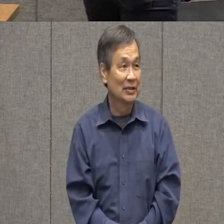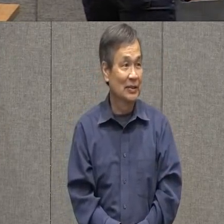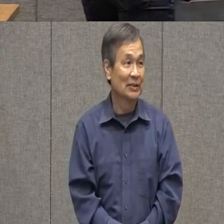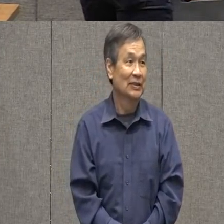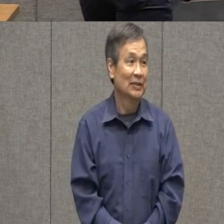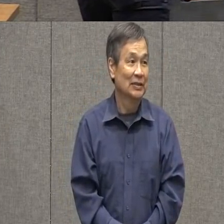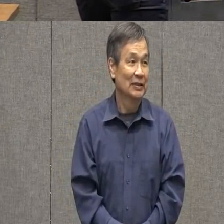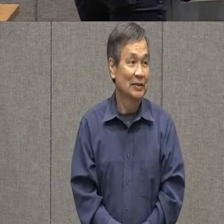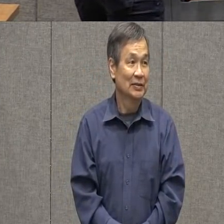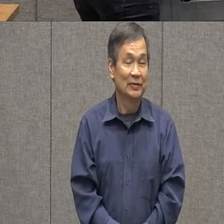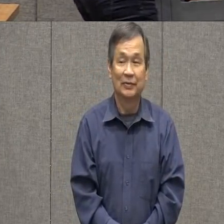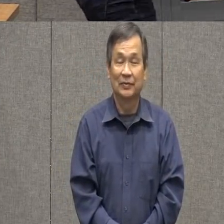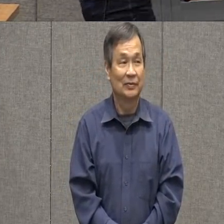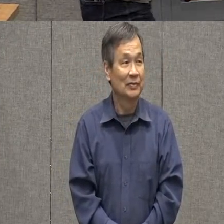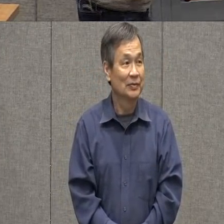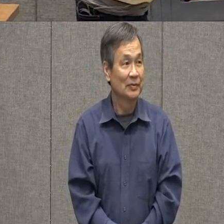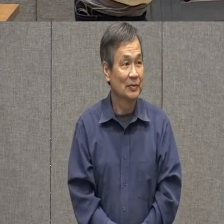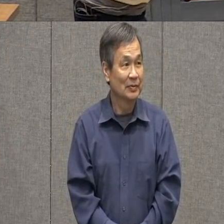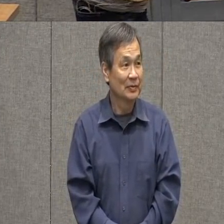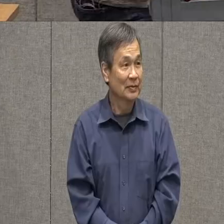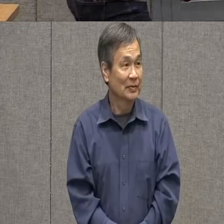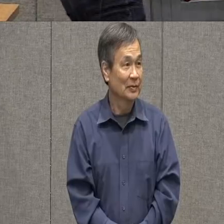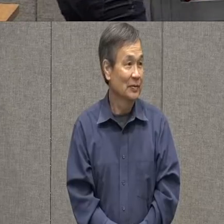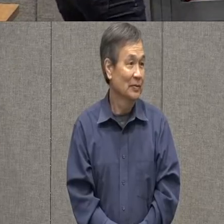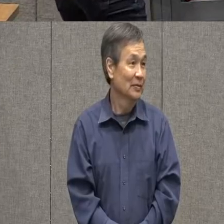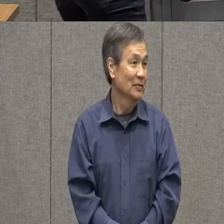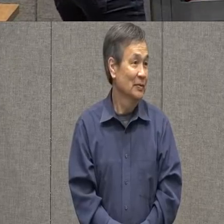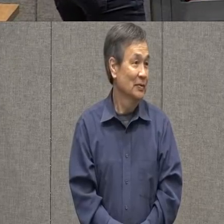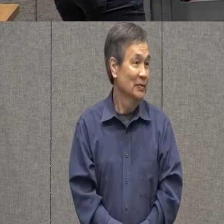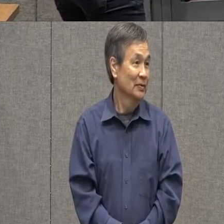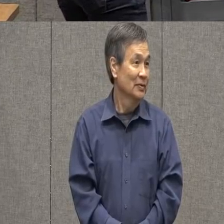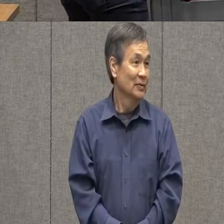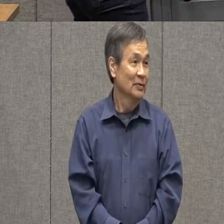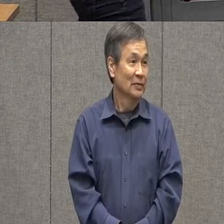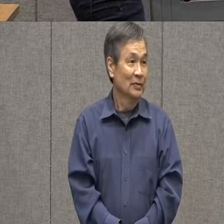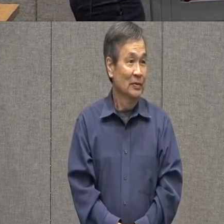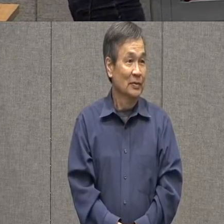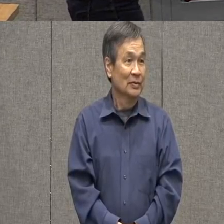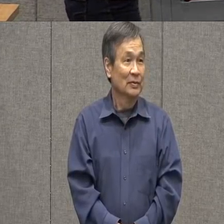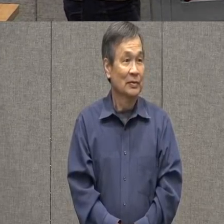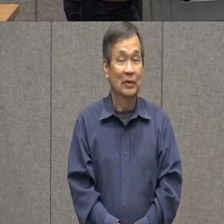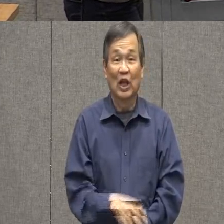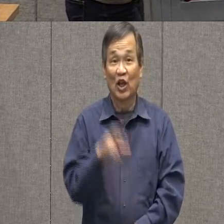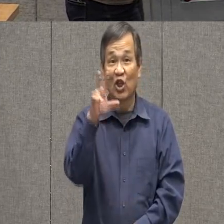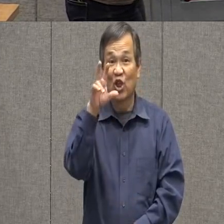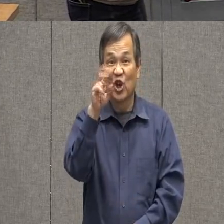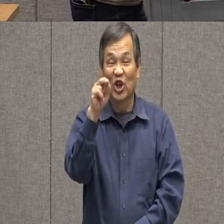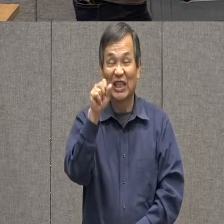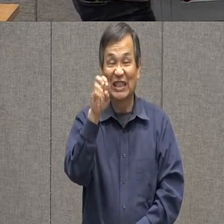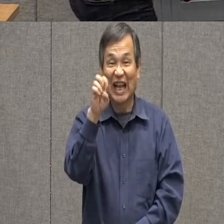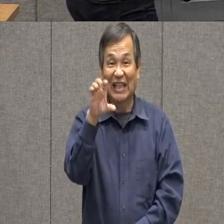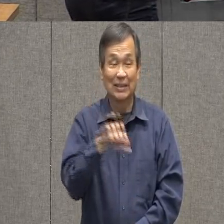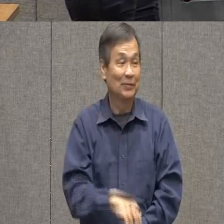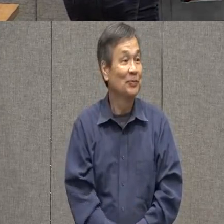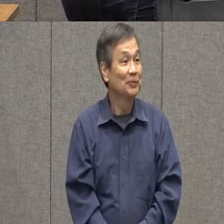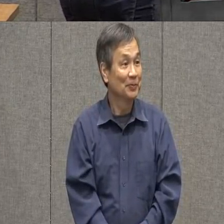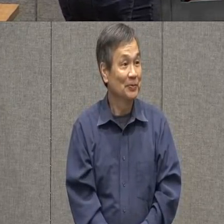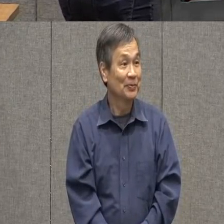Okay, so I can make it like that. I have my hips over here. We got this, artists, we can do this.